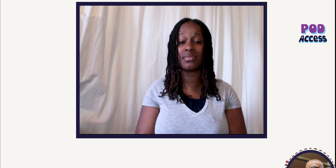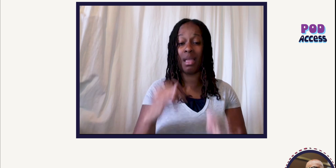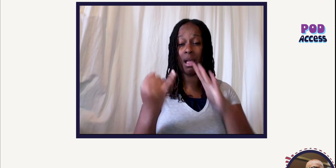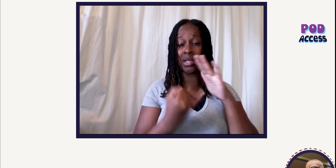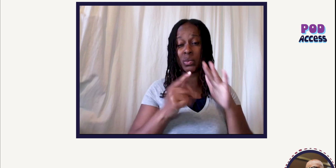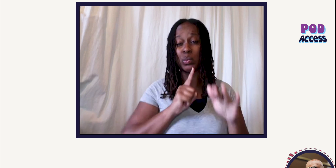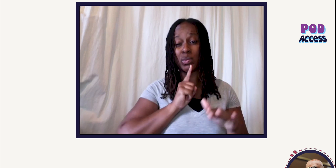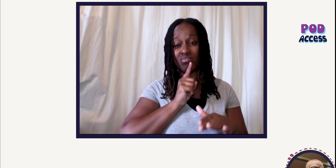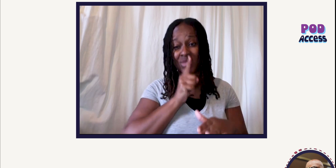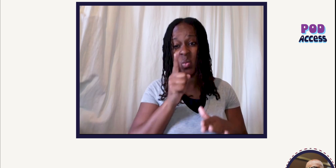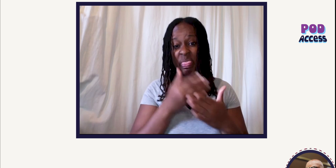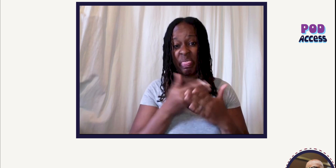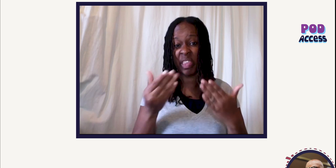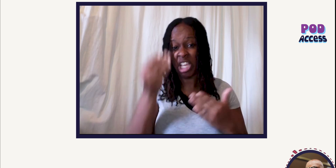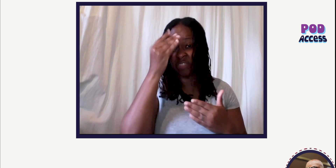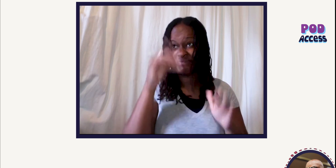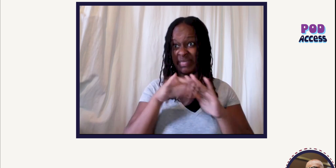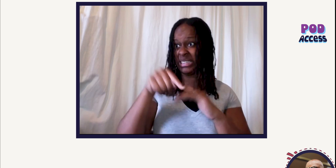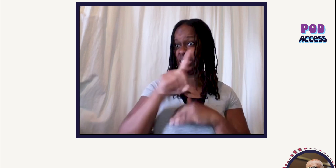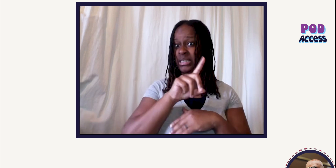Isolation is a real thing in the disability community.